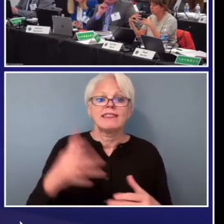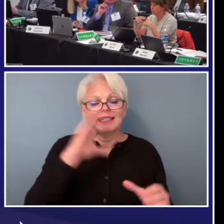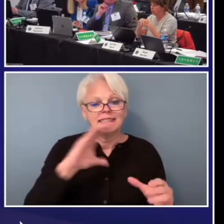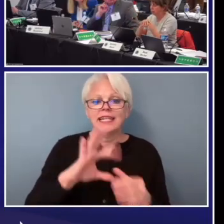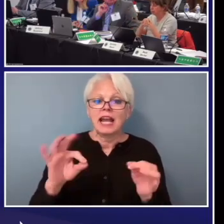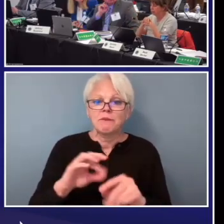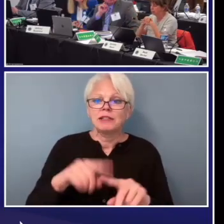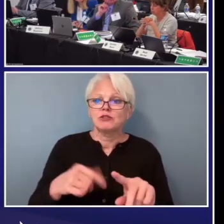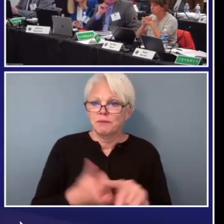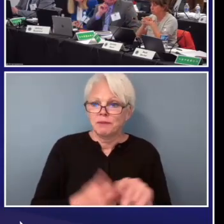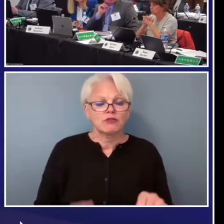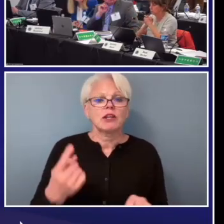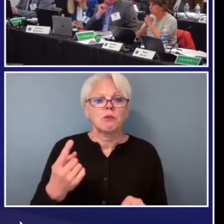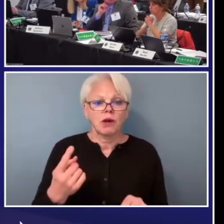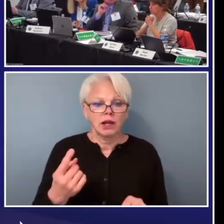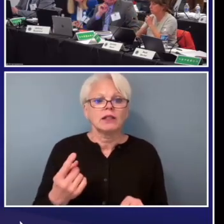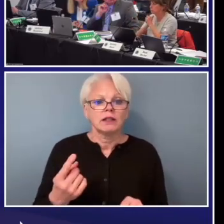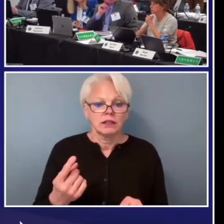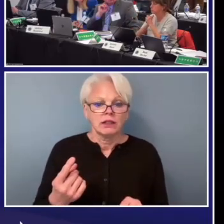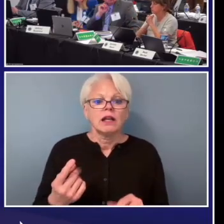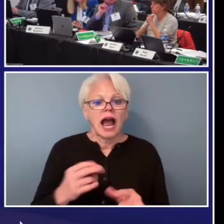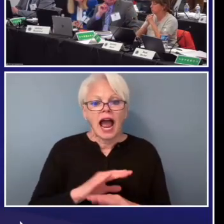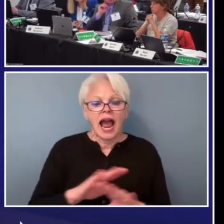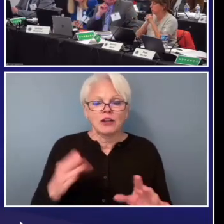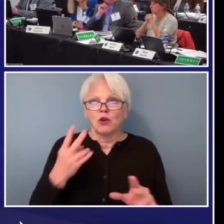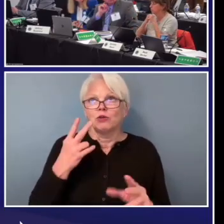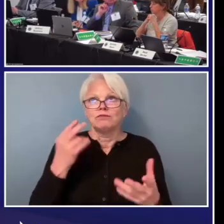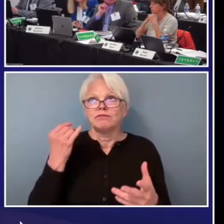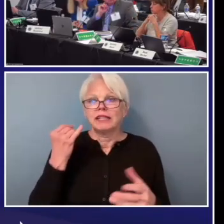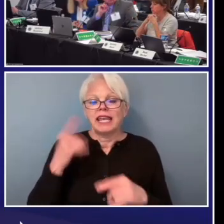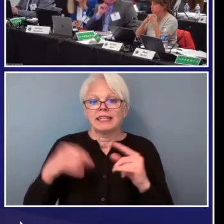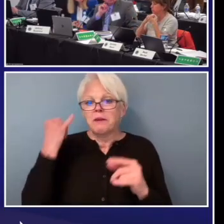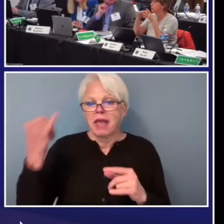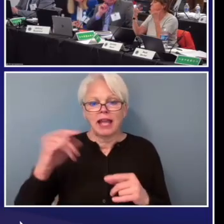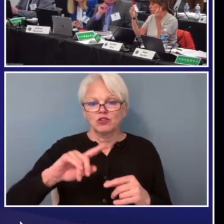I don't see a world in which, um, the decision, the commission.